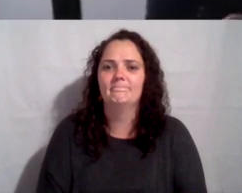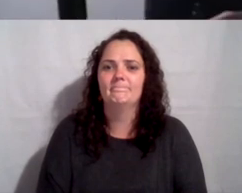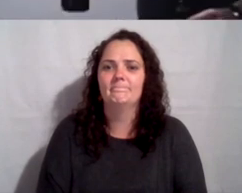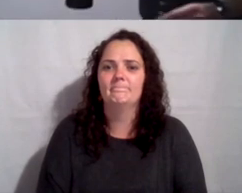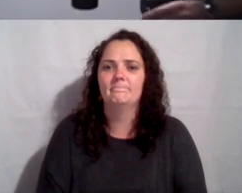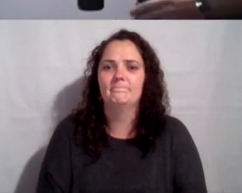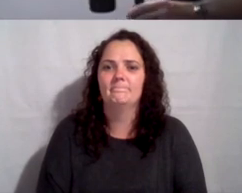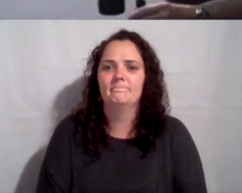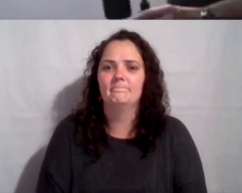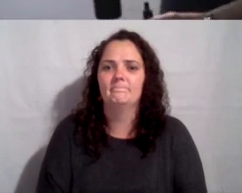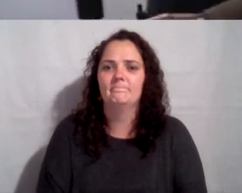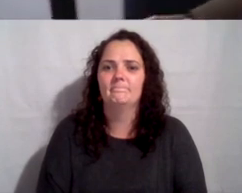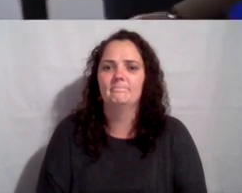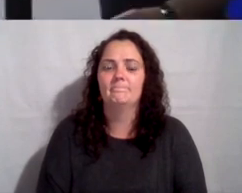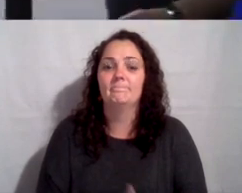here we go